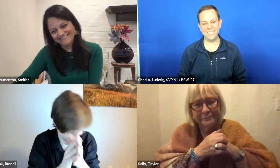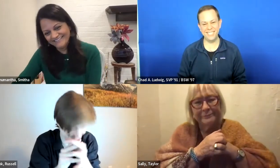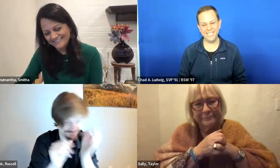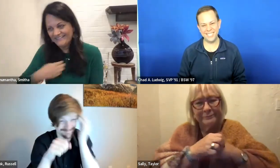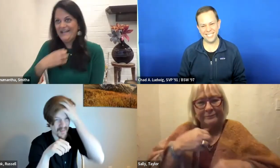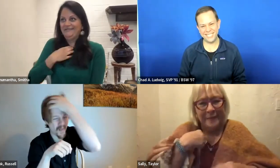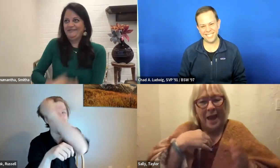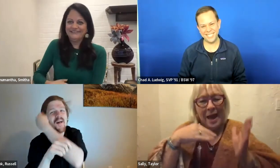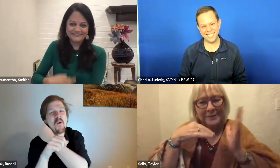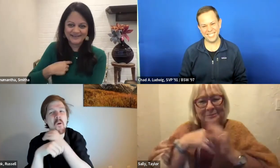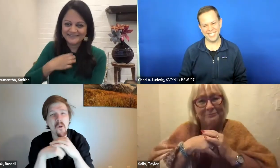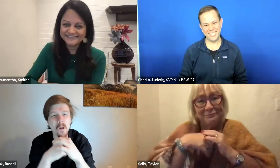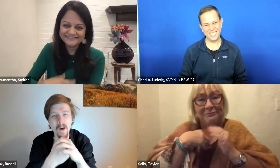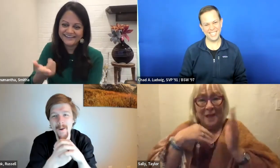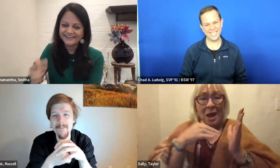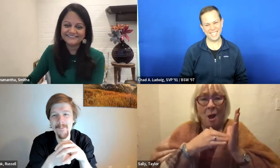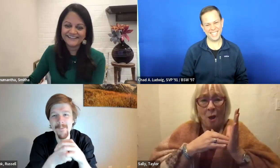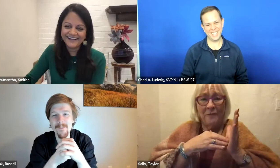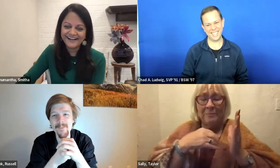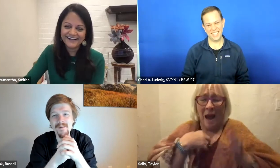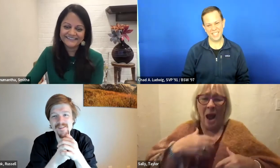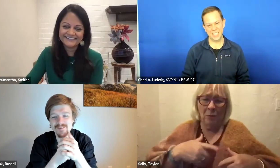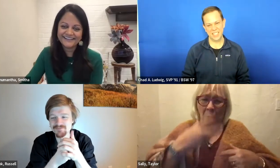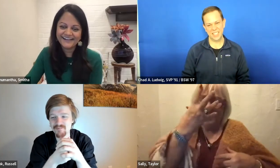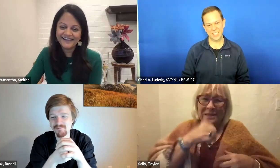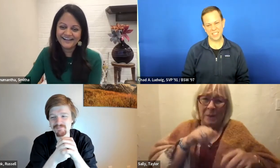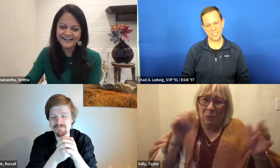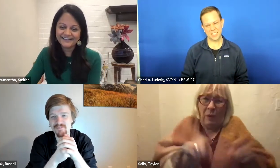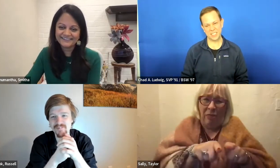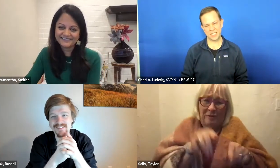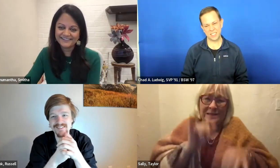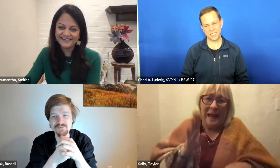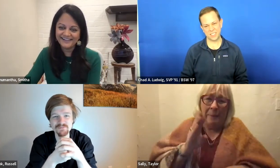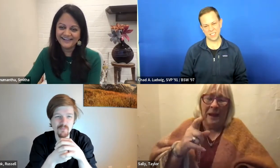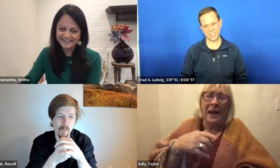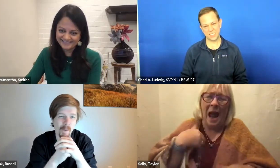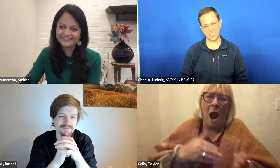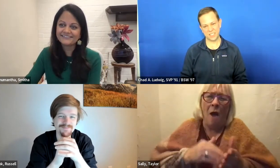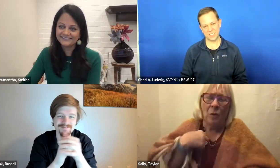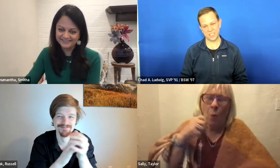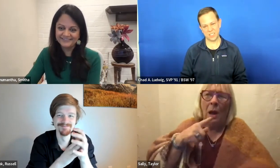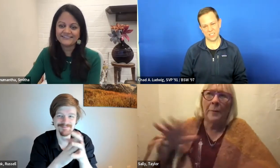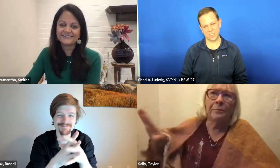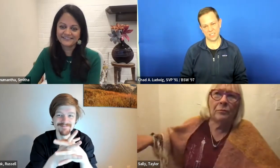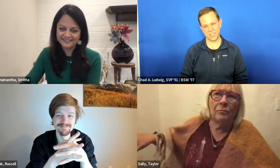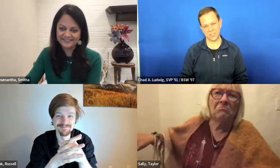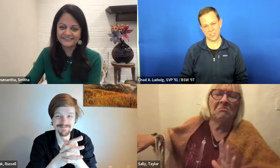Ha ha ha! I wish. Yeah. Oftentimes, we would be together in the same bed,